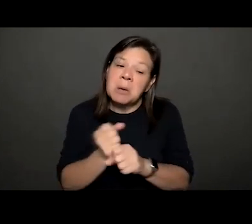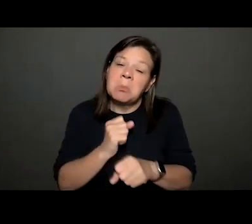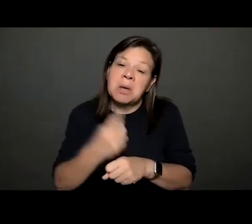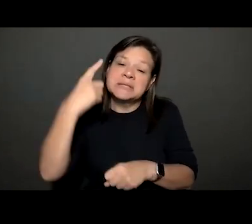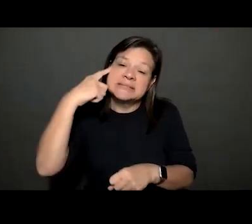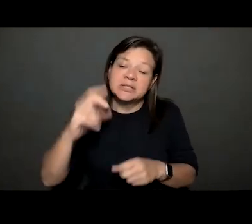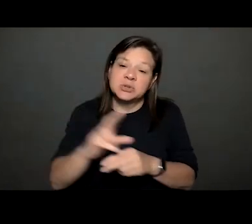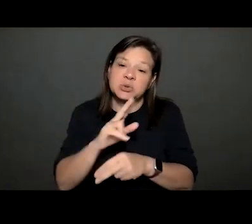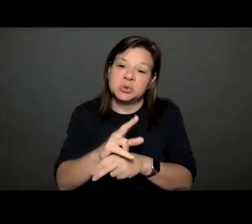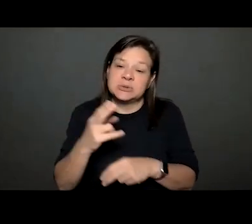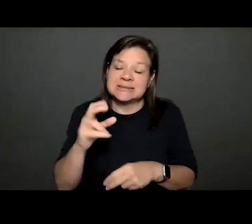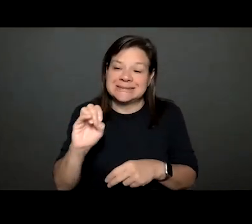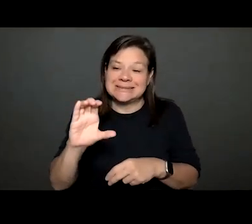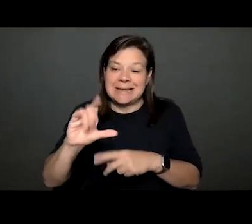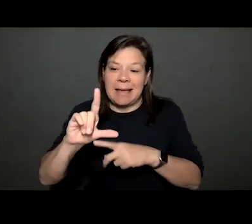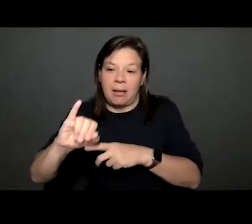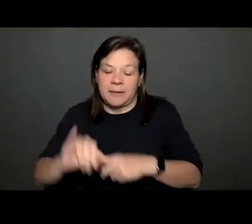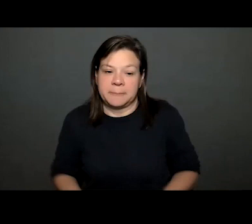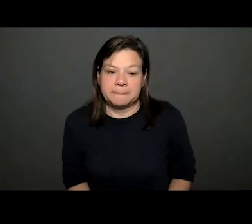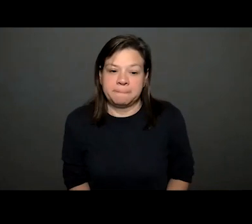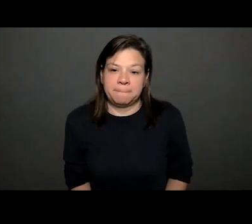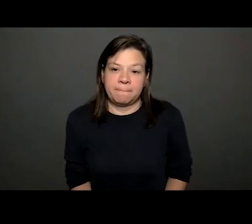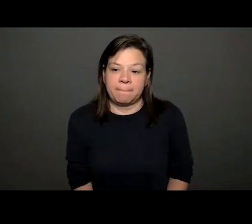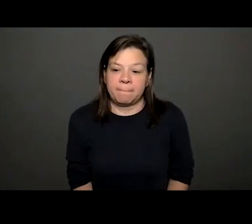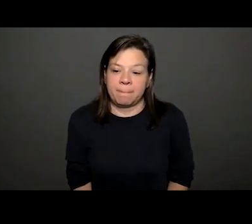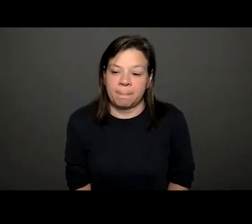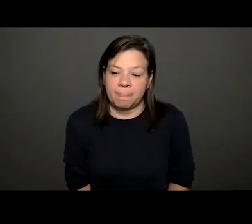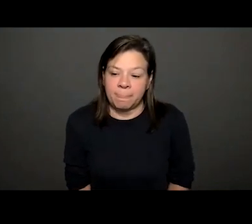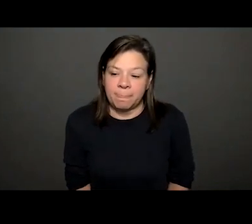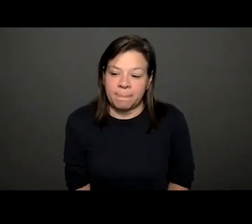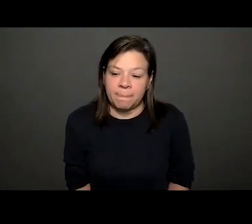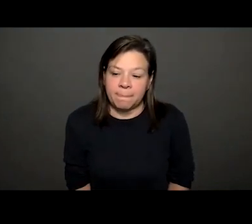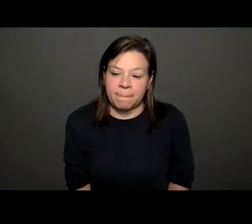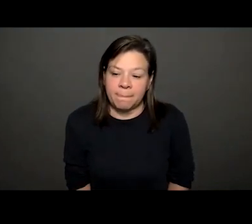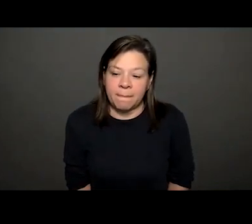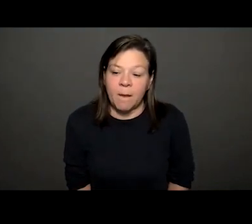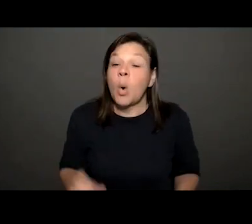OR YOU CAN ALSO DO IT FROM API DOX THEMSELVES.